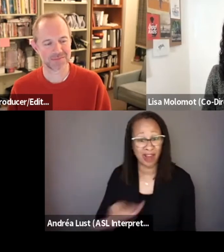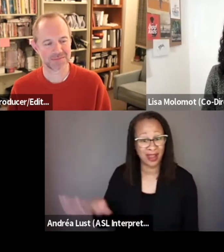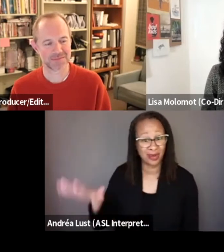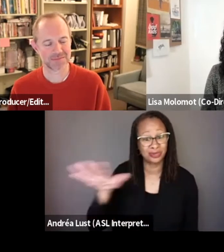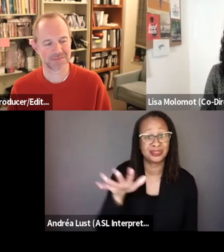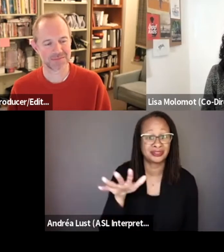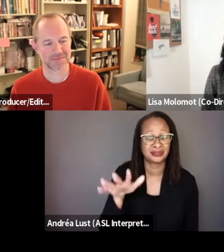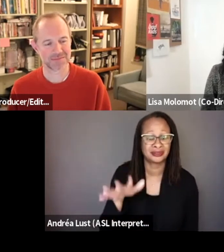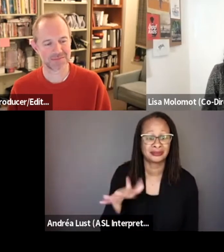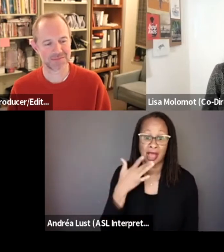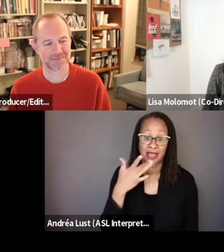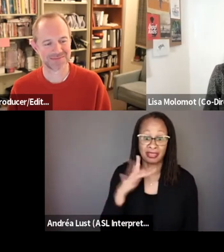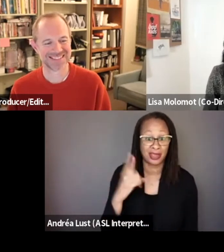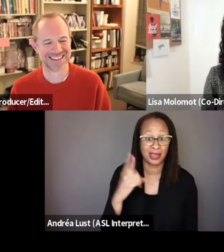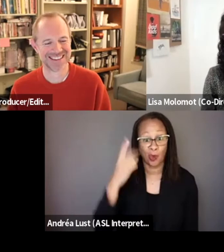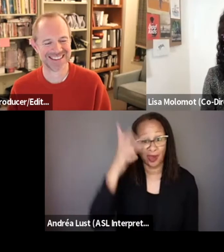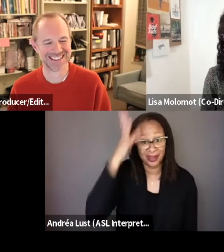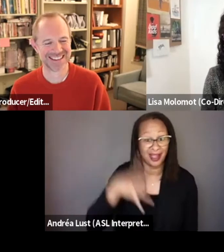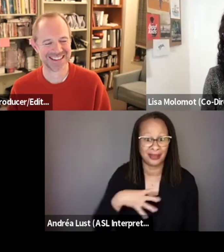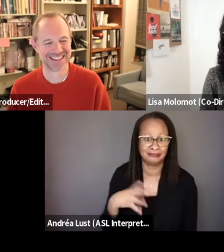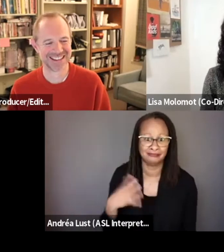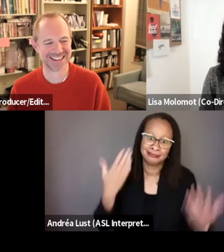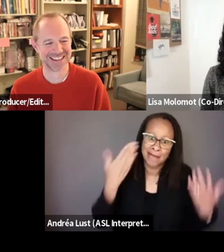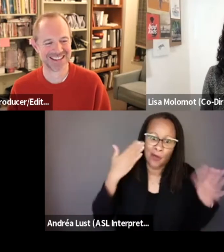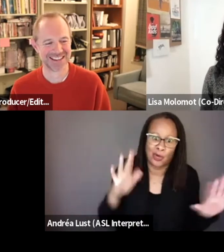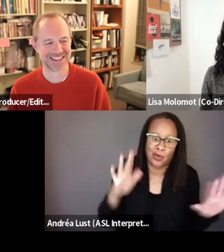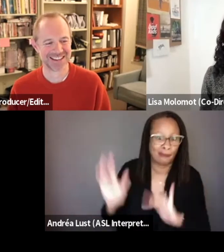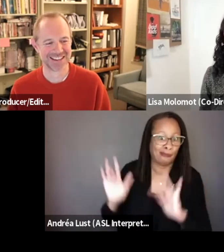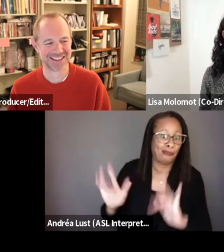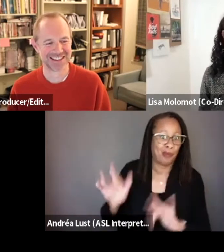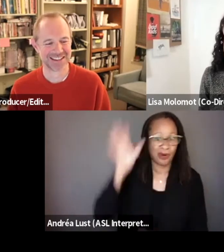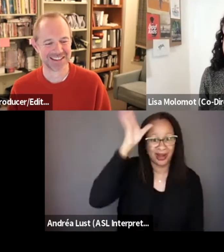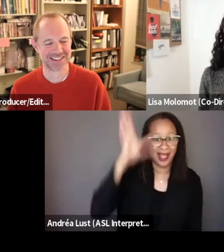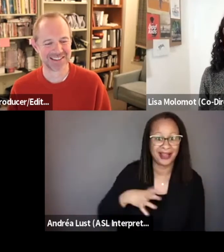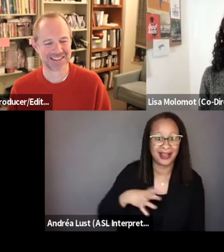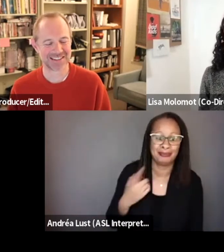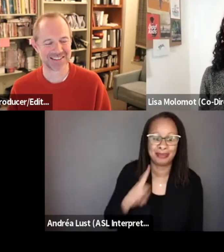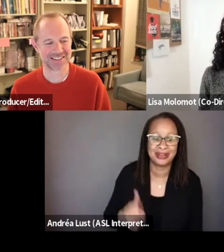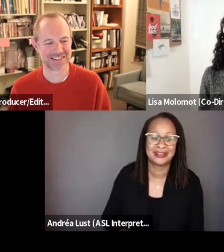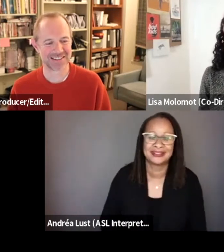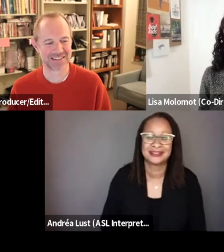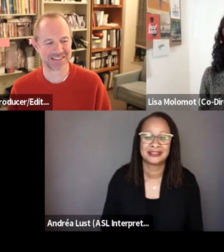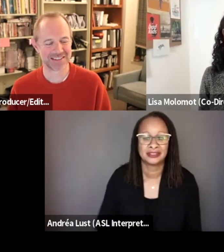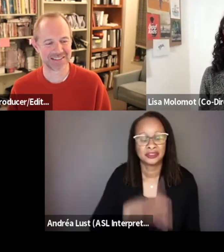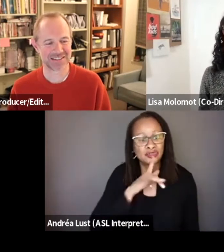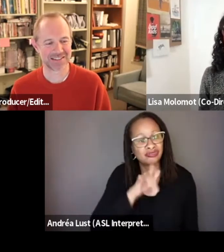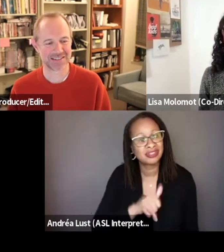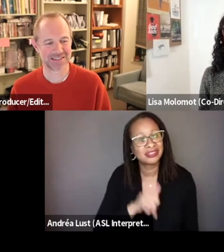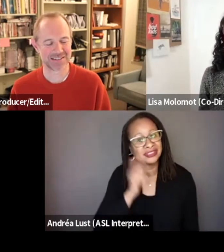lucky guy, or I don't know, poor guy. But no, it's really so interesting.